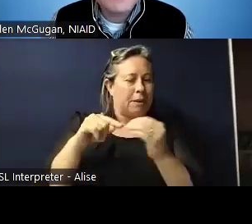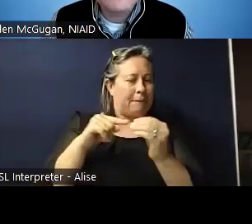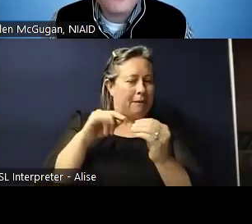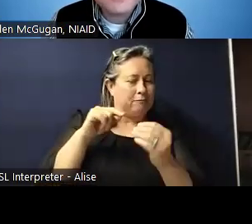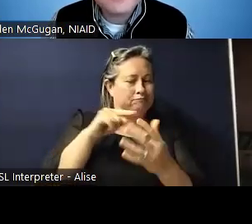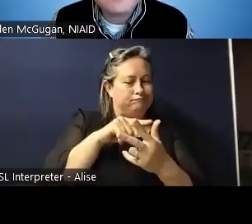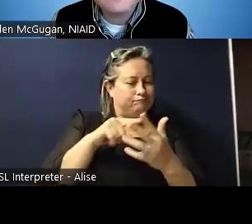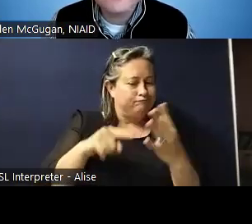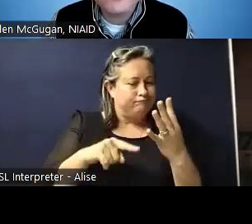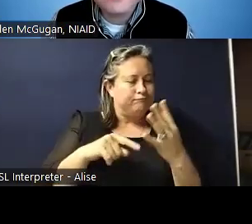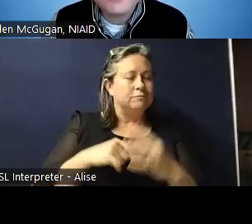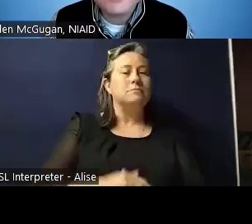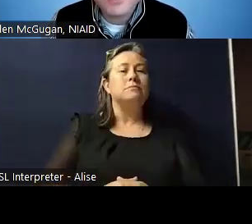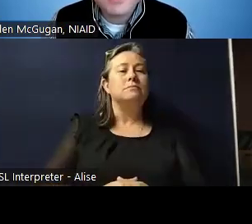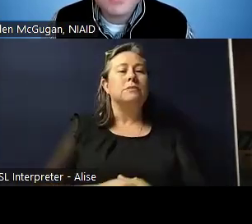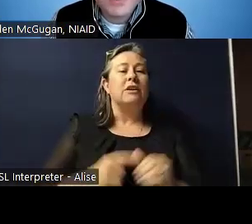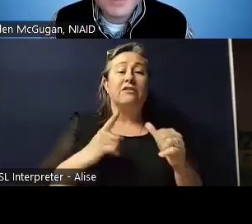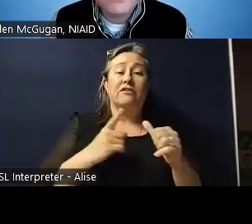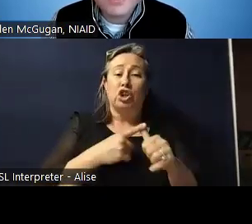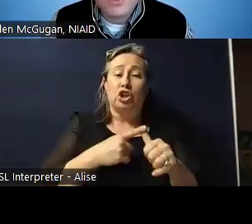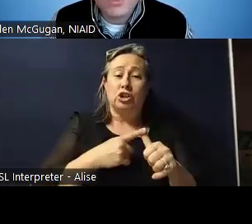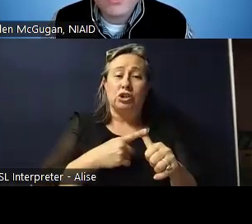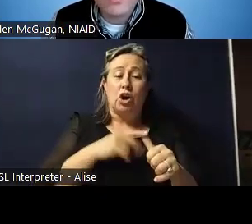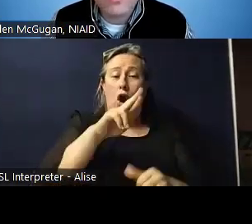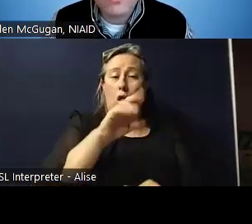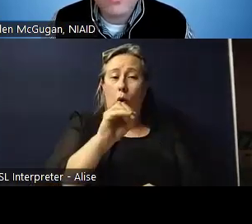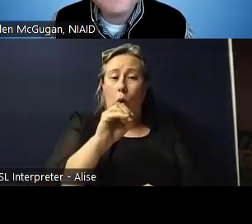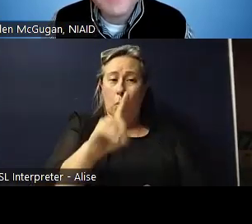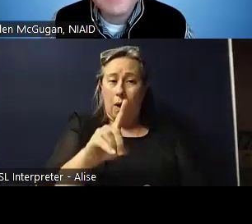And the first is the research project grant or the R01.